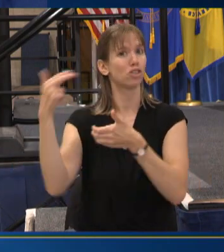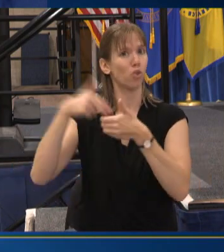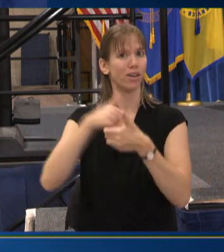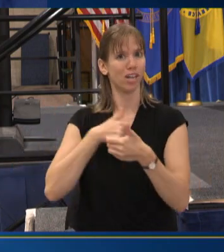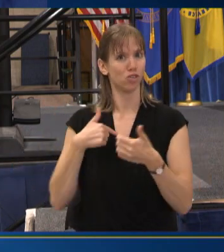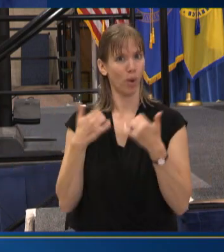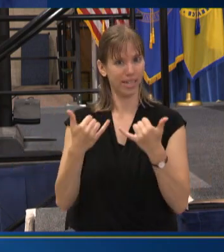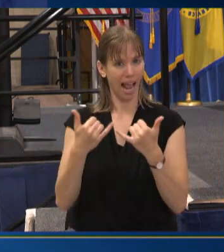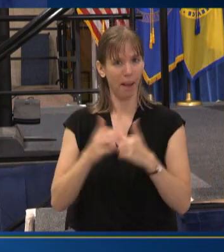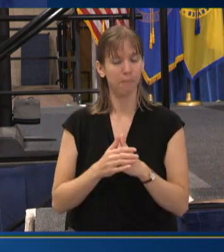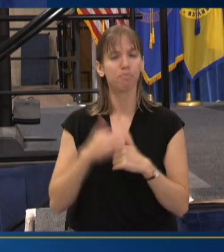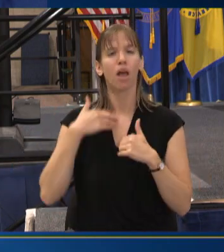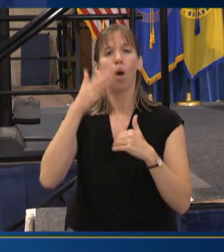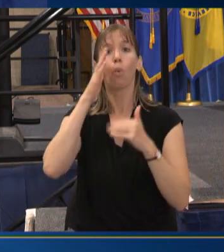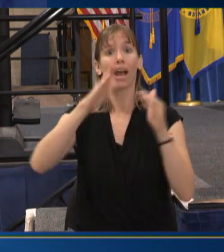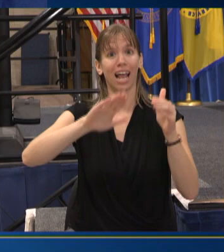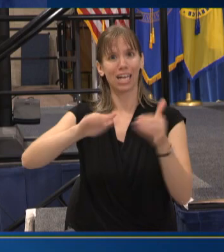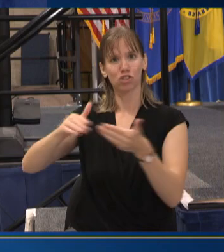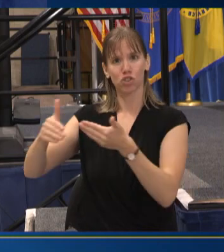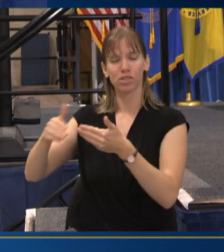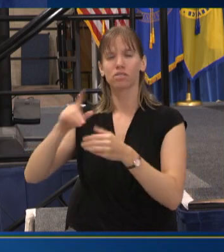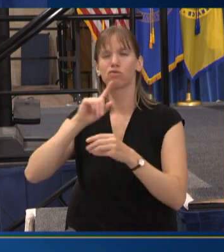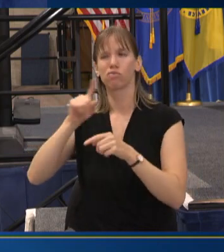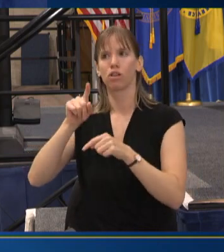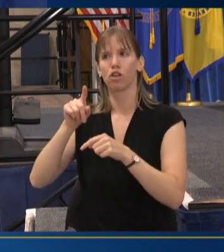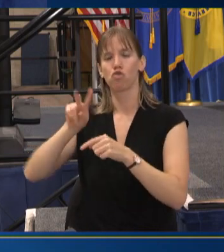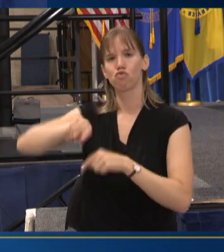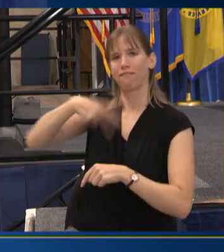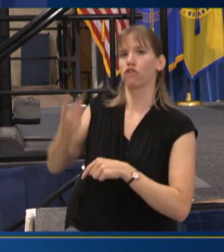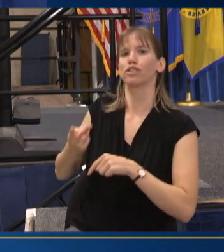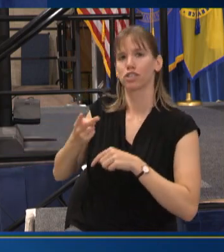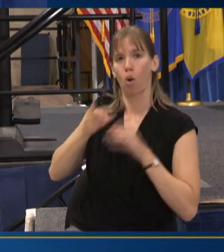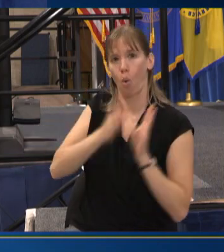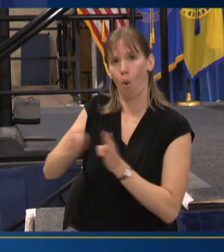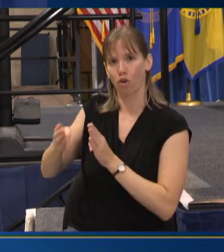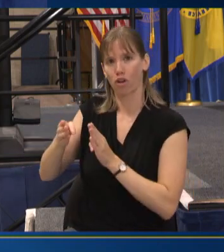I'm going to introduce them in the reverse order that they'll be speaking.